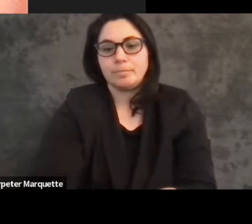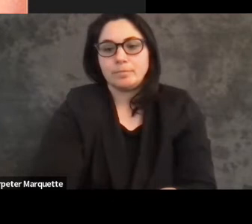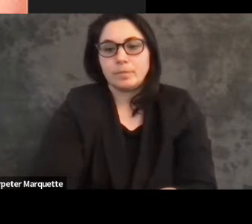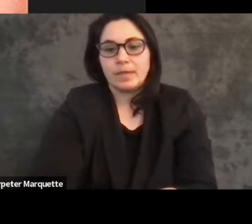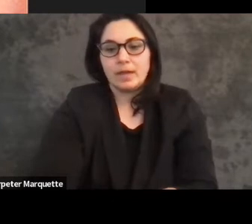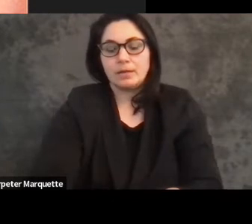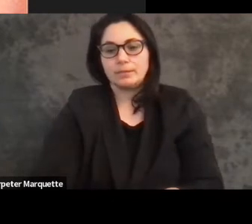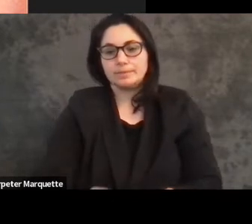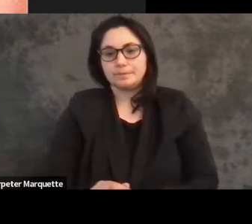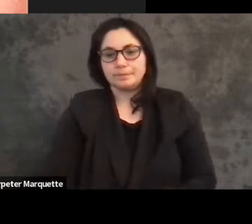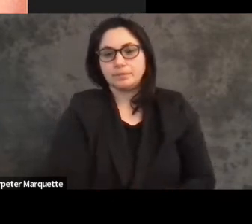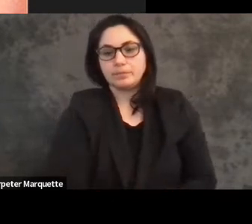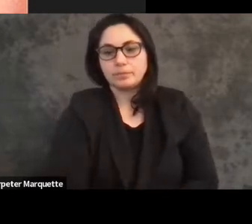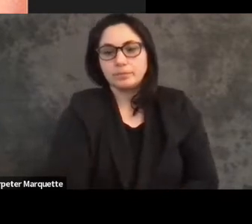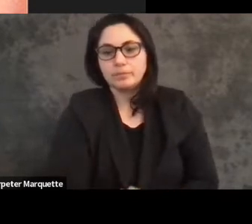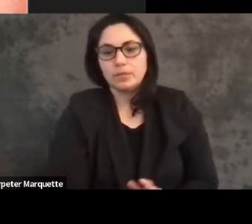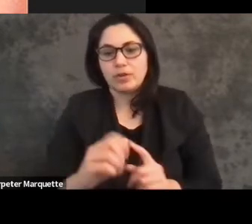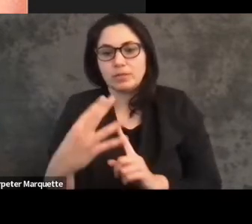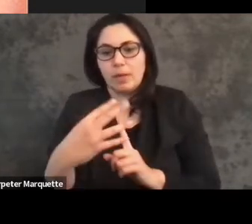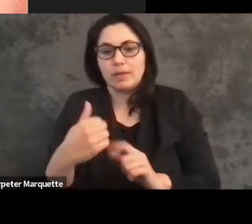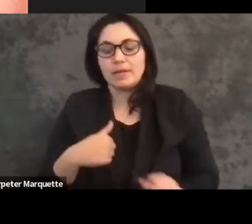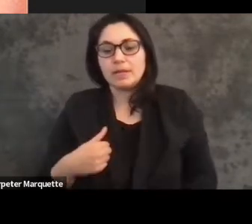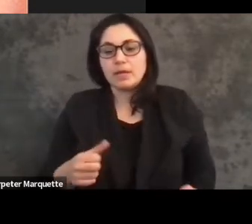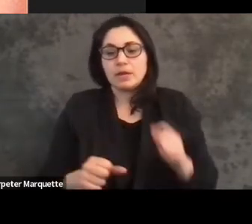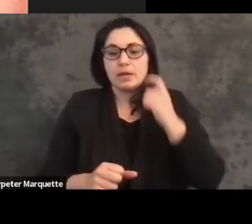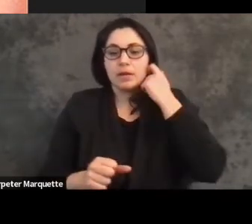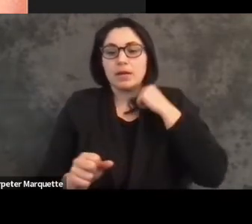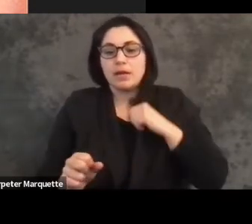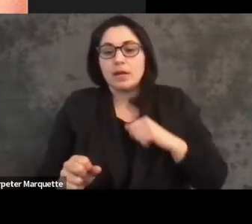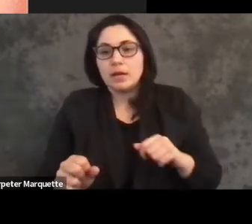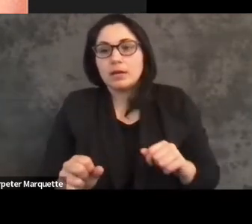friends, family and community members are multiple or unrelenting. We will not allow